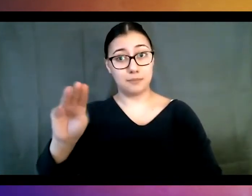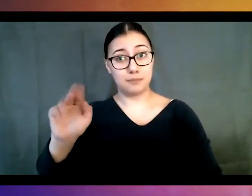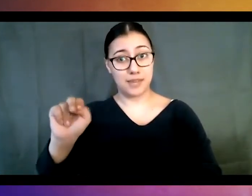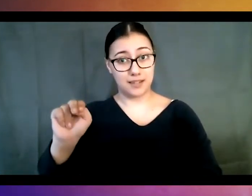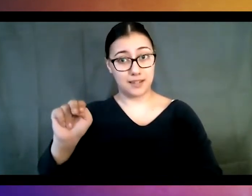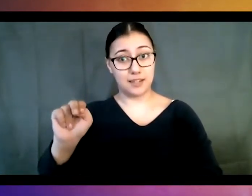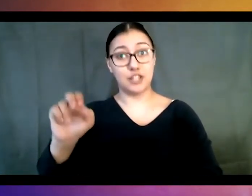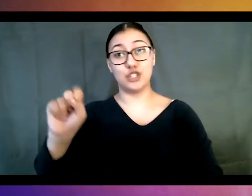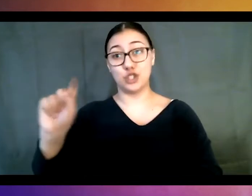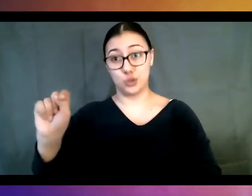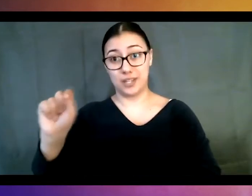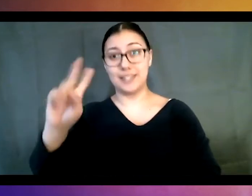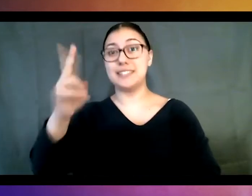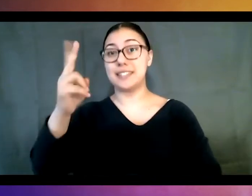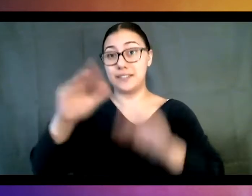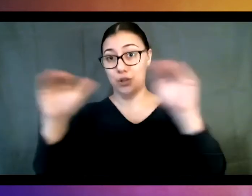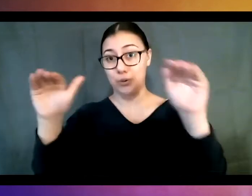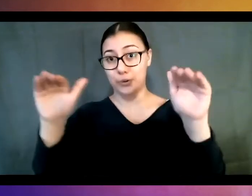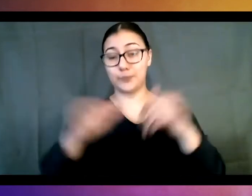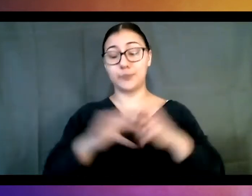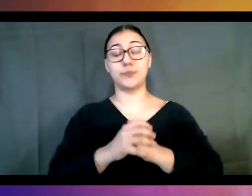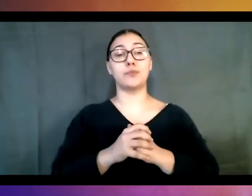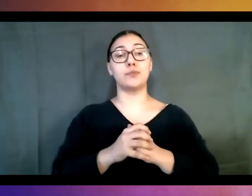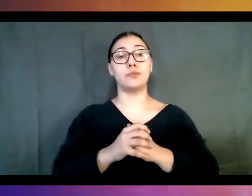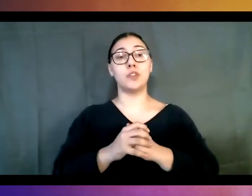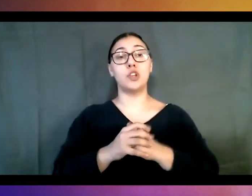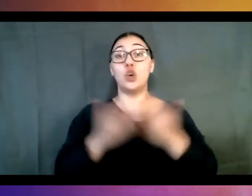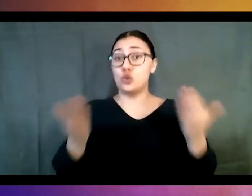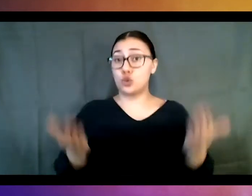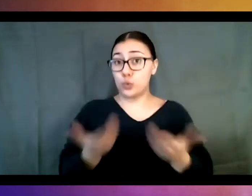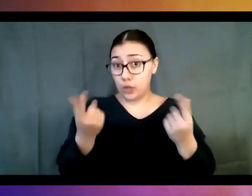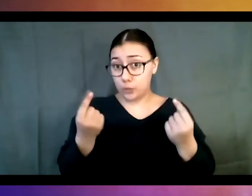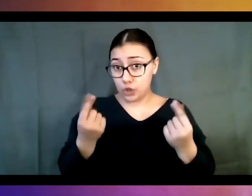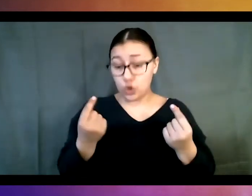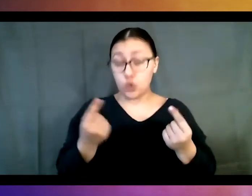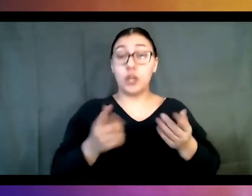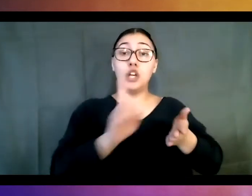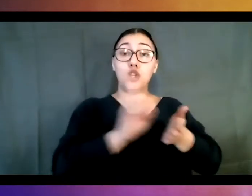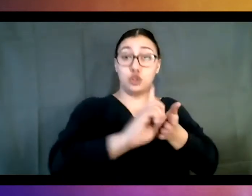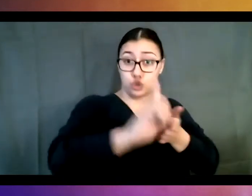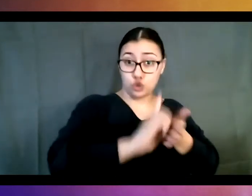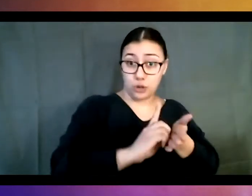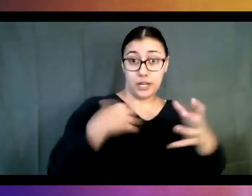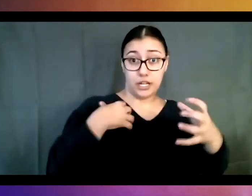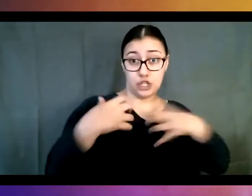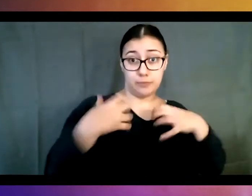In addition to investigating complaints of discrimination that occurred in Cambridge, the Commission